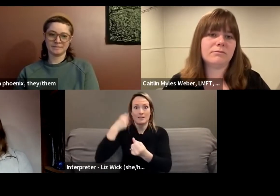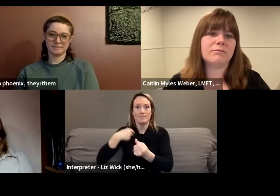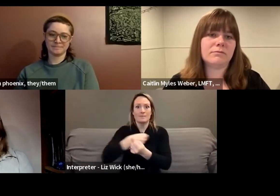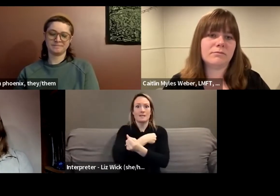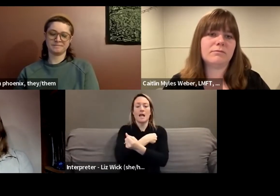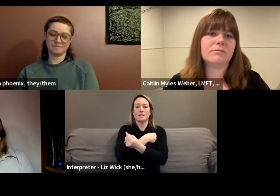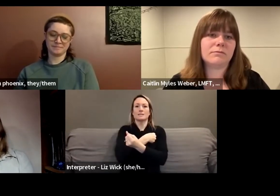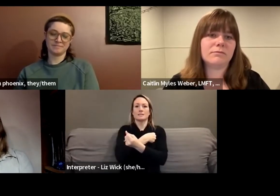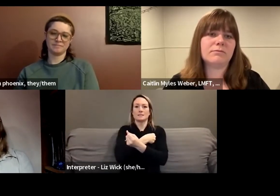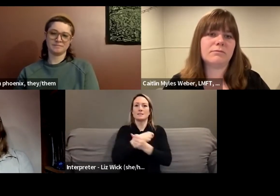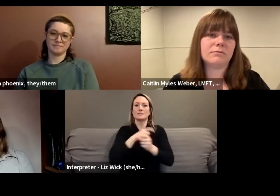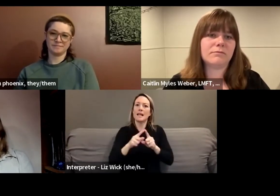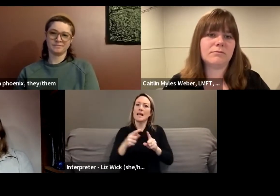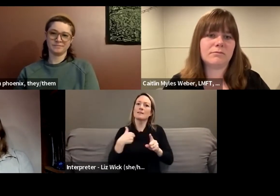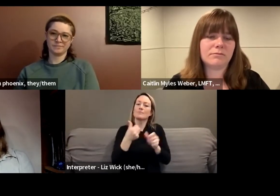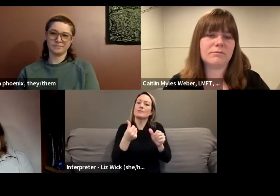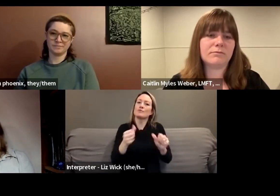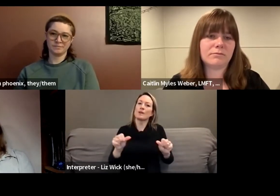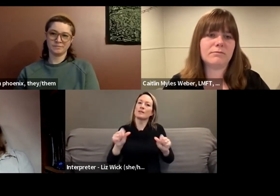as we're trying to just be ourselves.